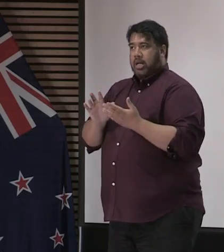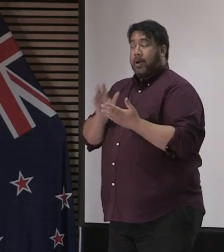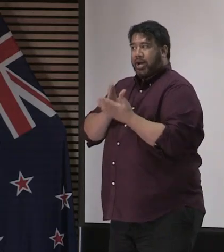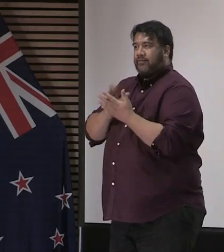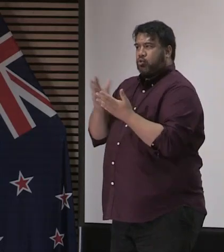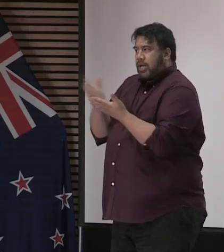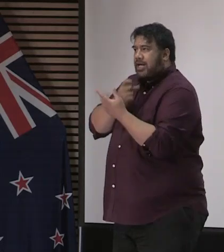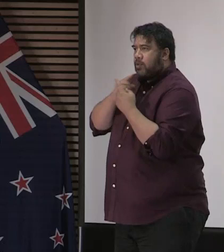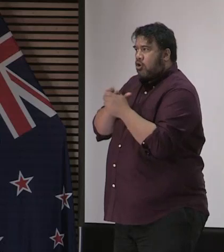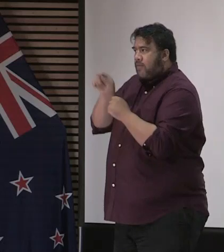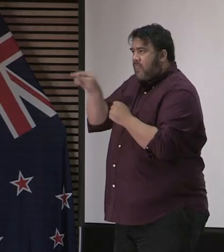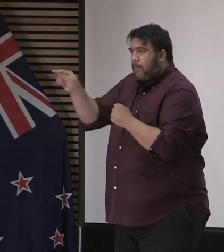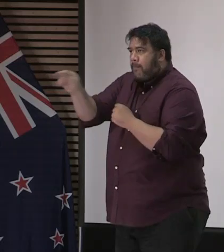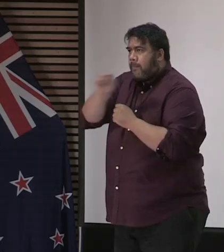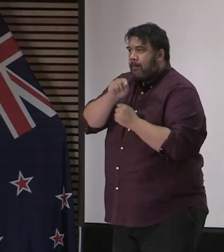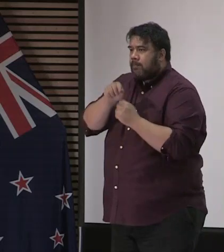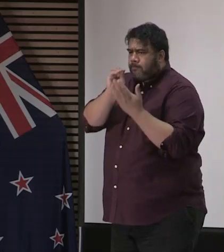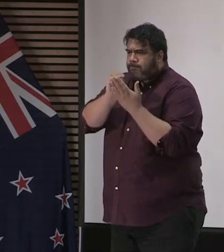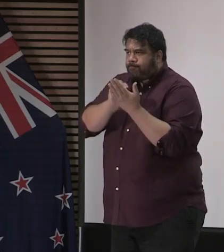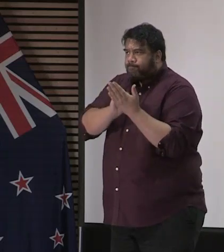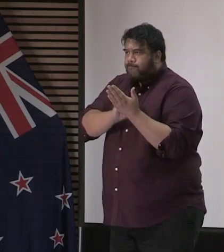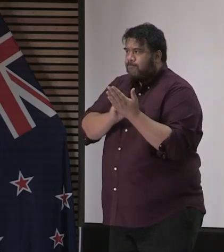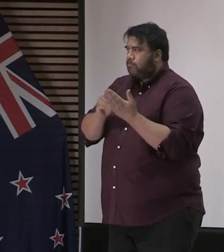people who are identified as